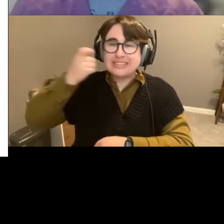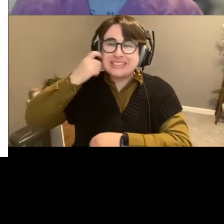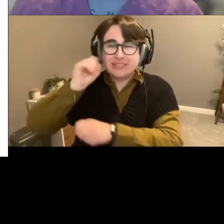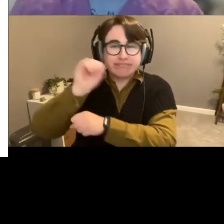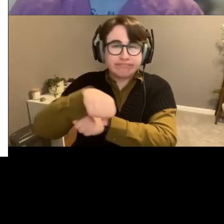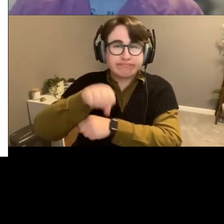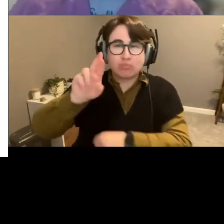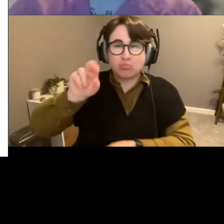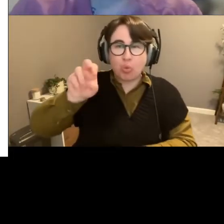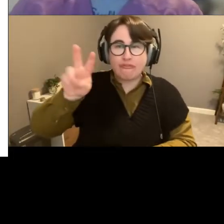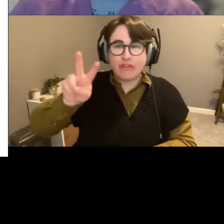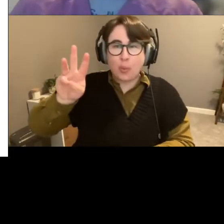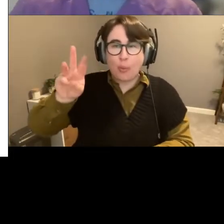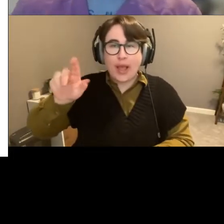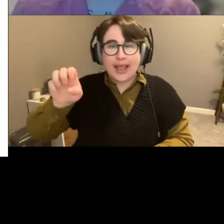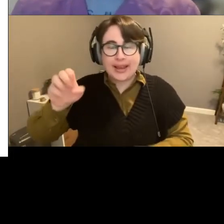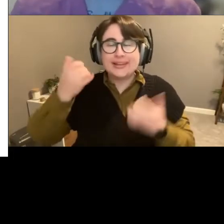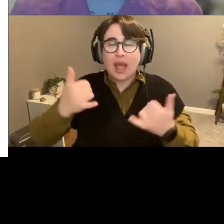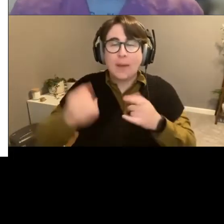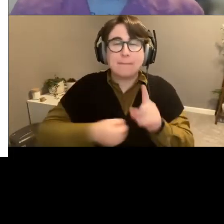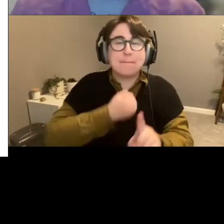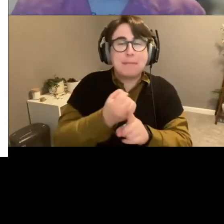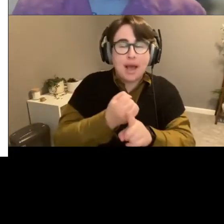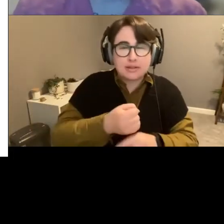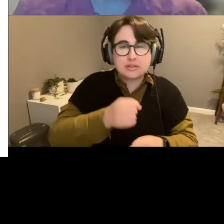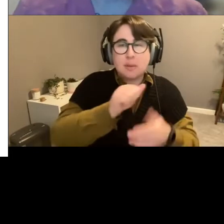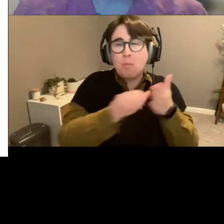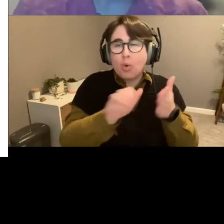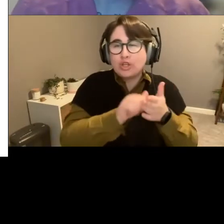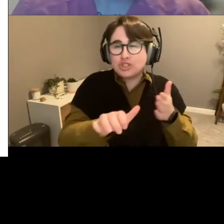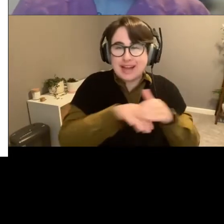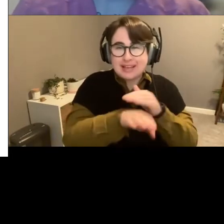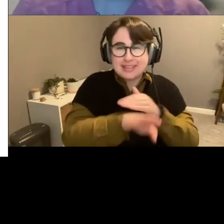and is now impacting abortion access across our country.